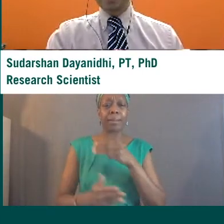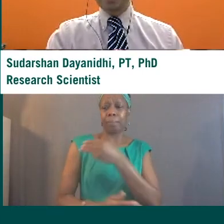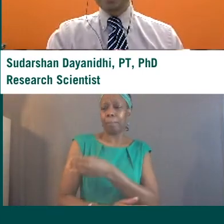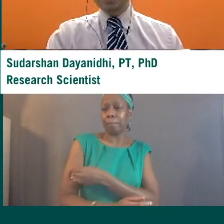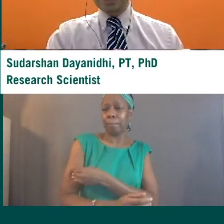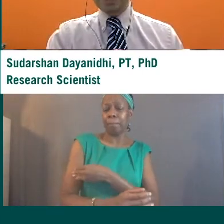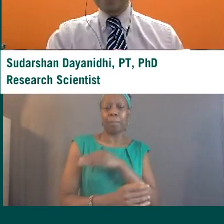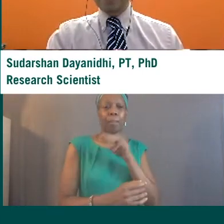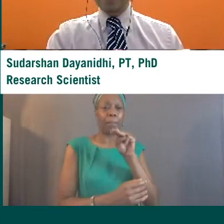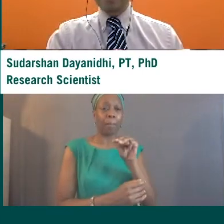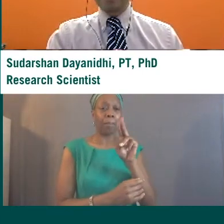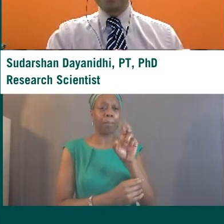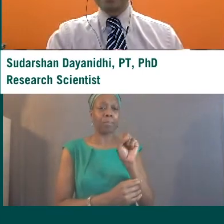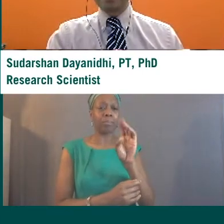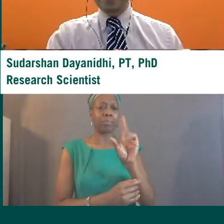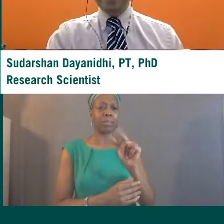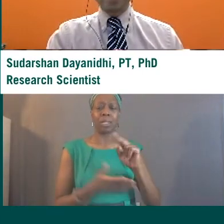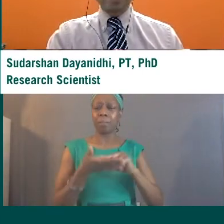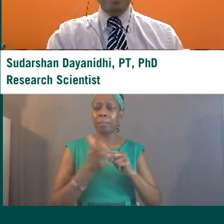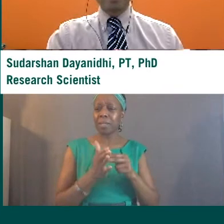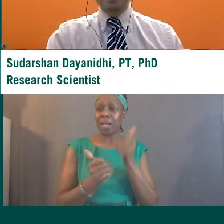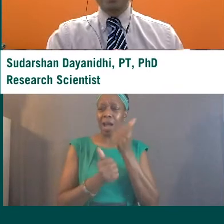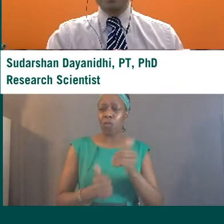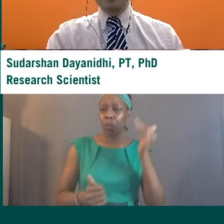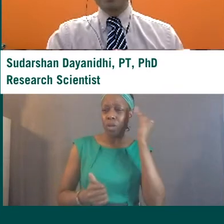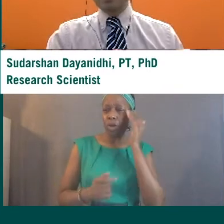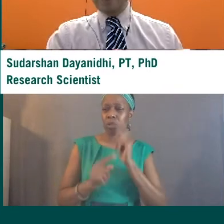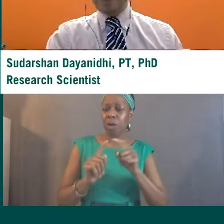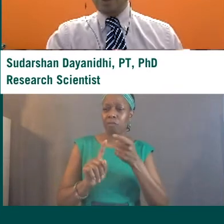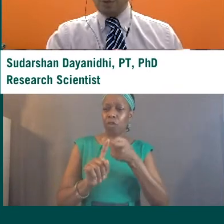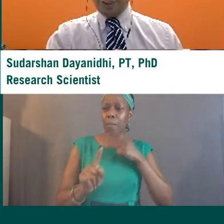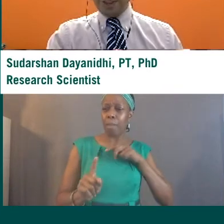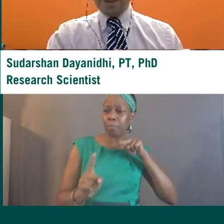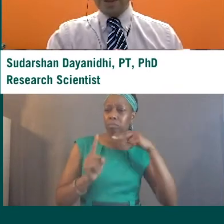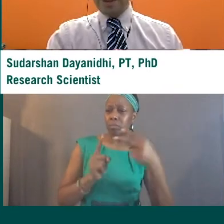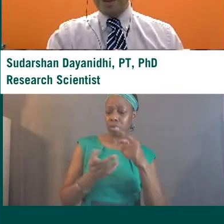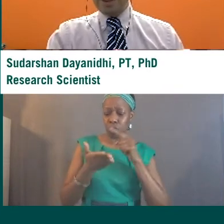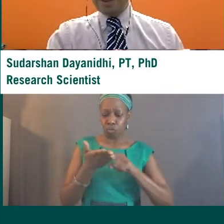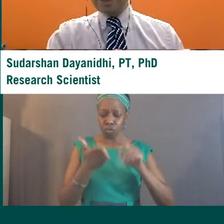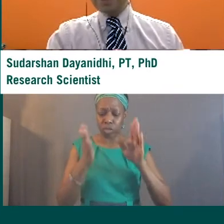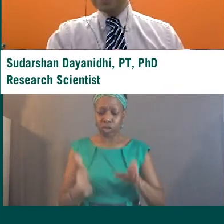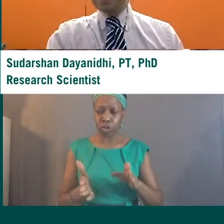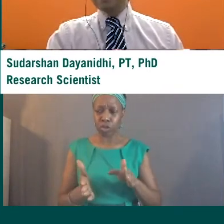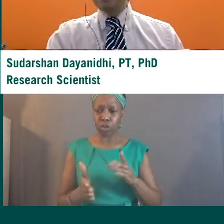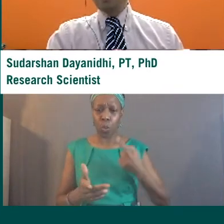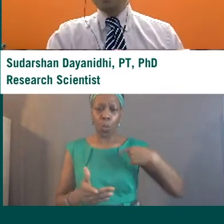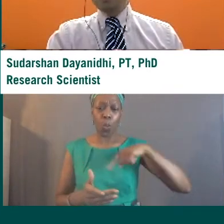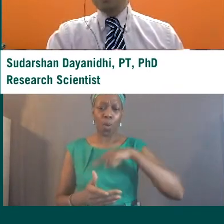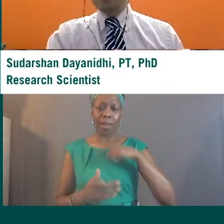They might be slightly different in the length. In terms of the way they're oriented, things like that. But overall,